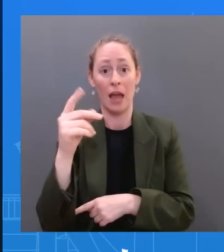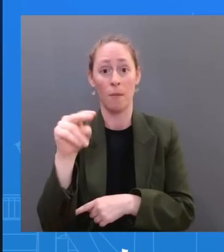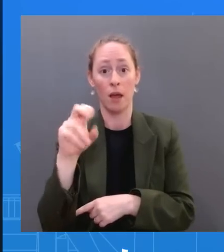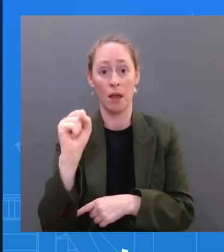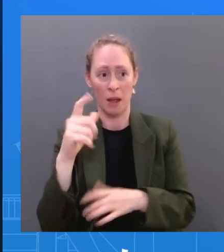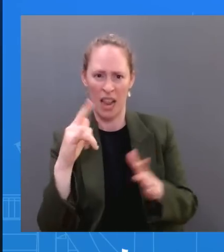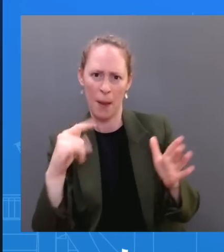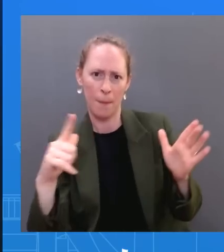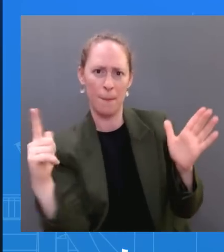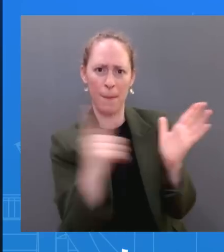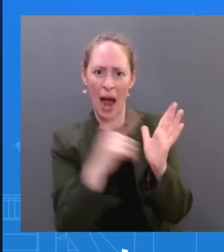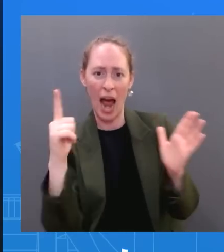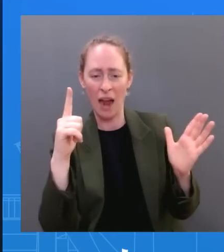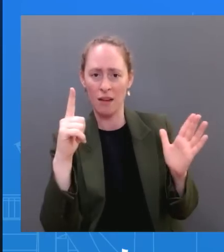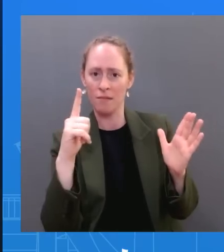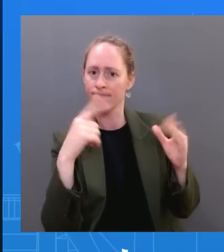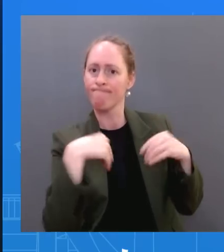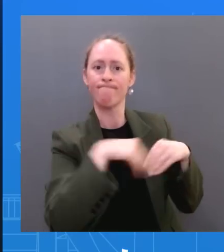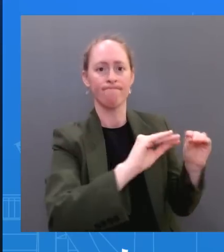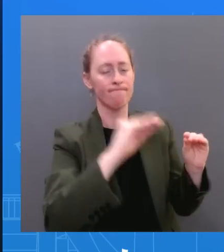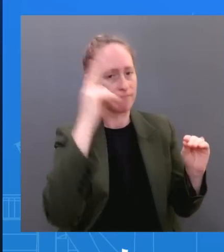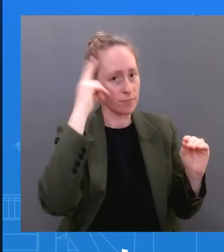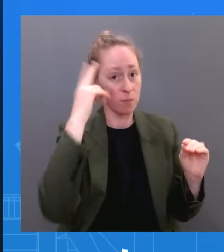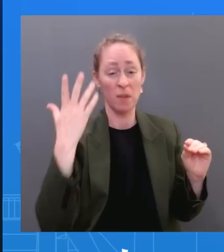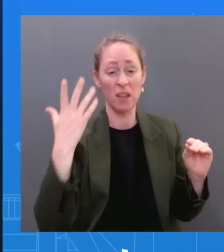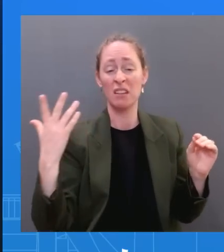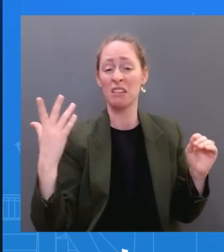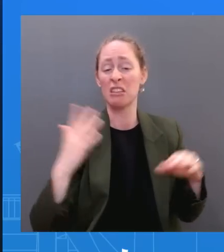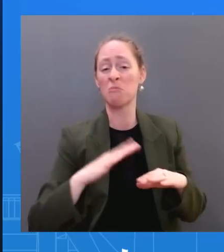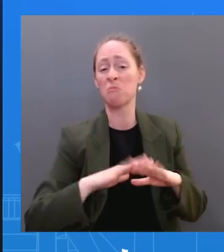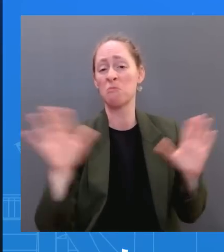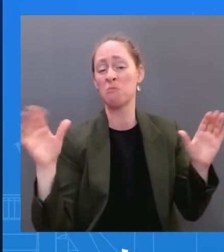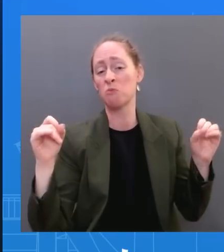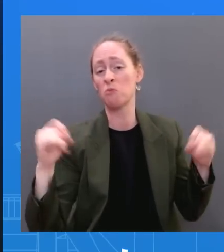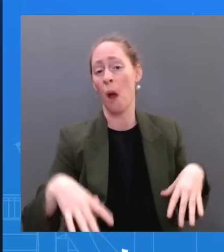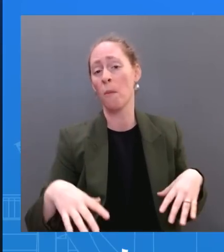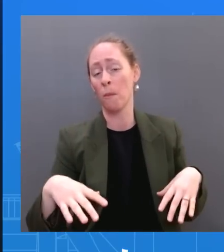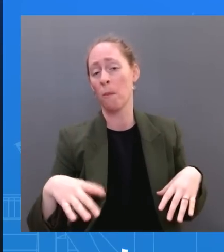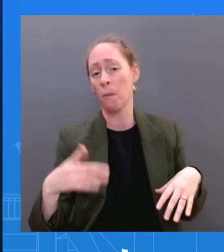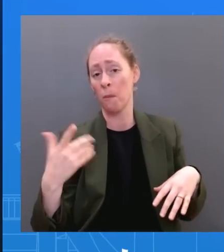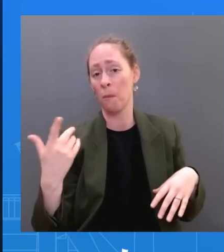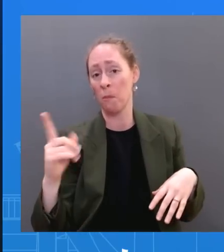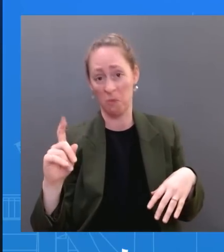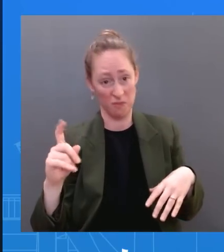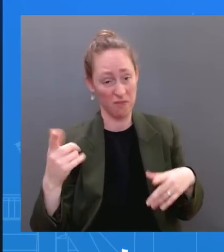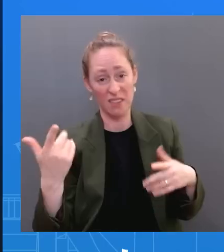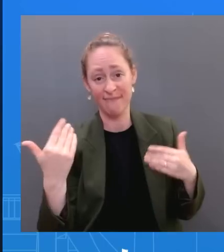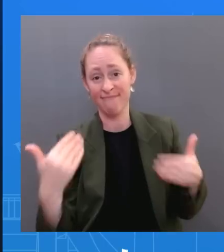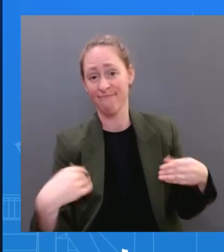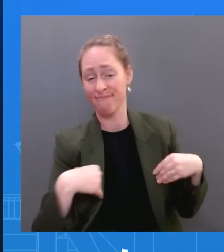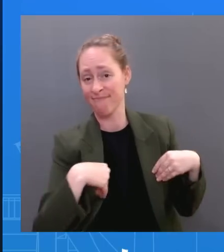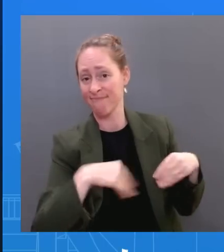that when this administration came in, we imposed restrictions on the supply of offensive weapons as part of our effort to help